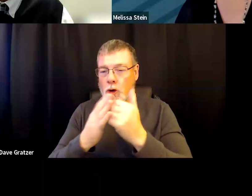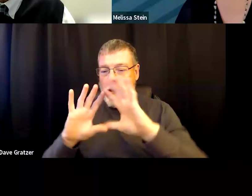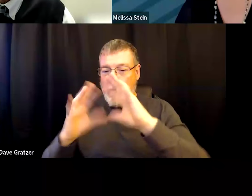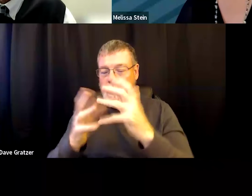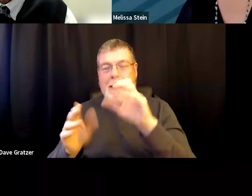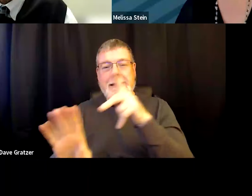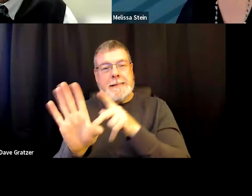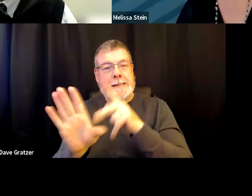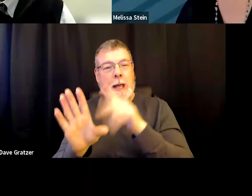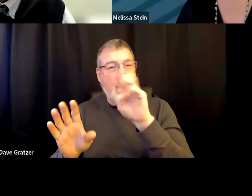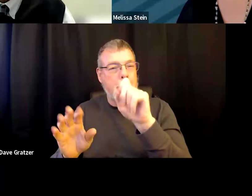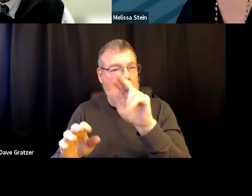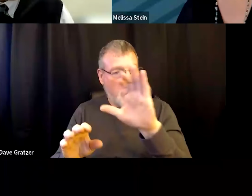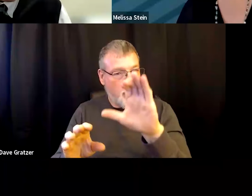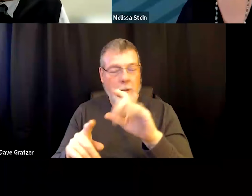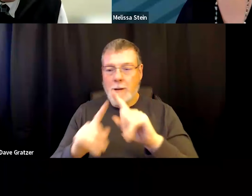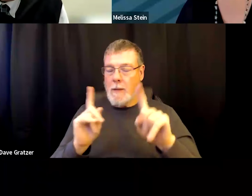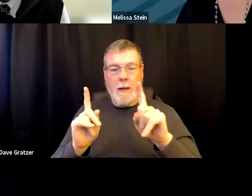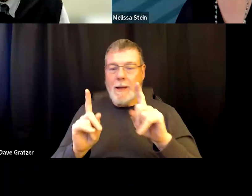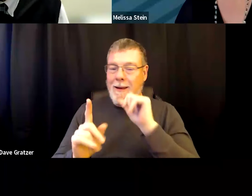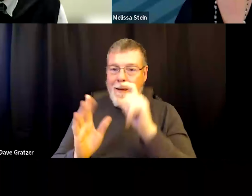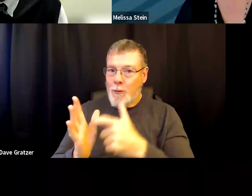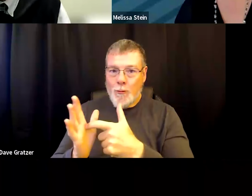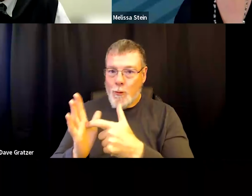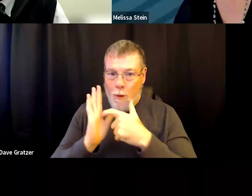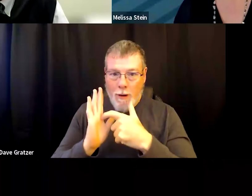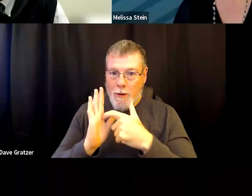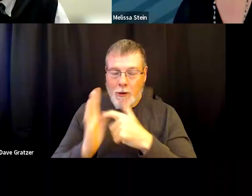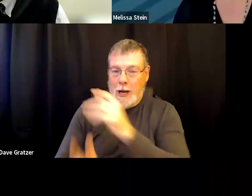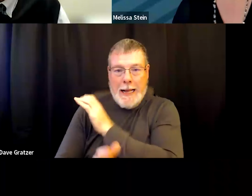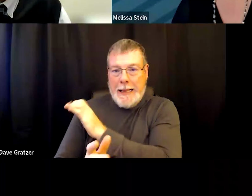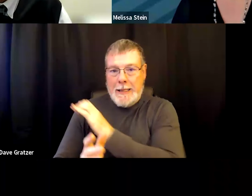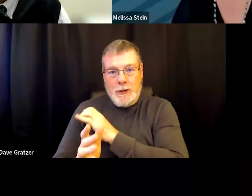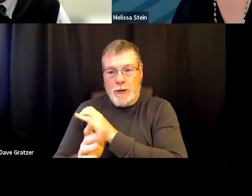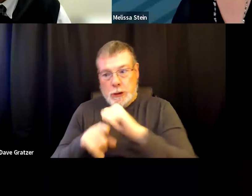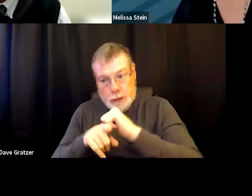very brief instrument, but it doesn't require a clinician, a trained clinician to use that.